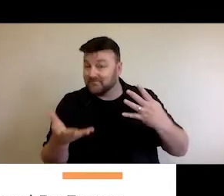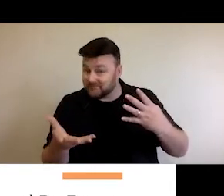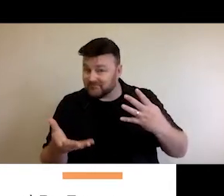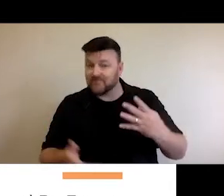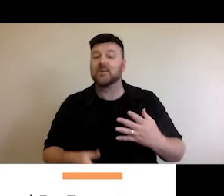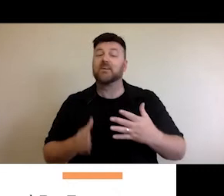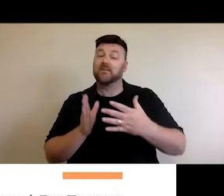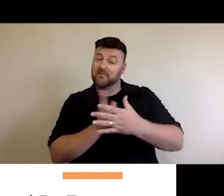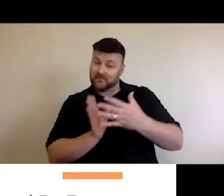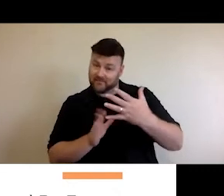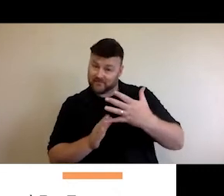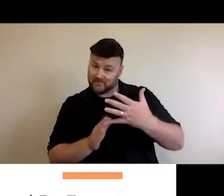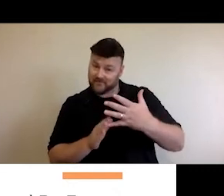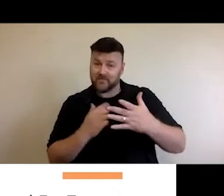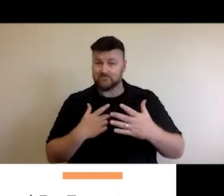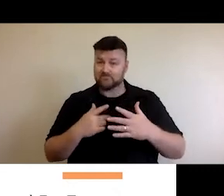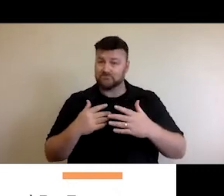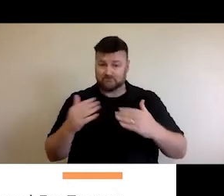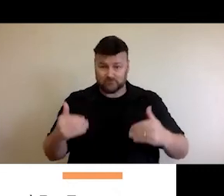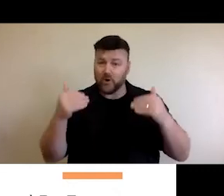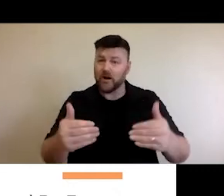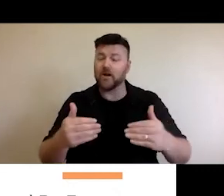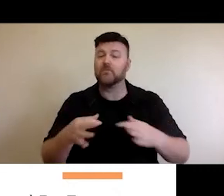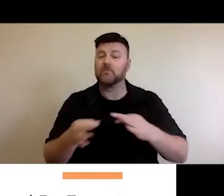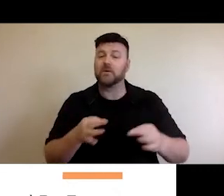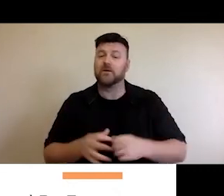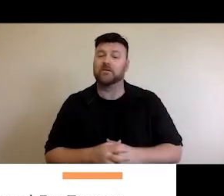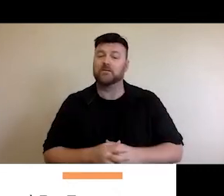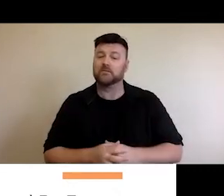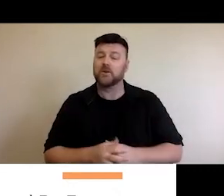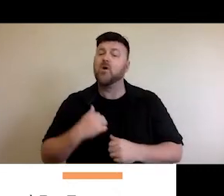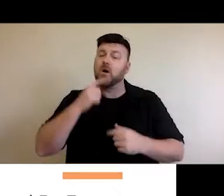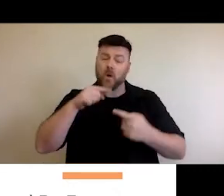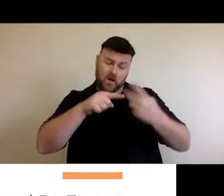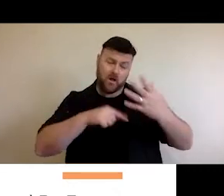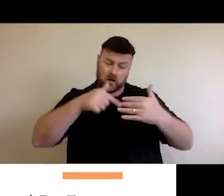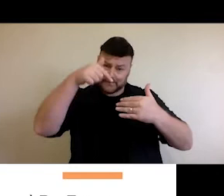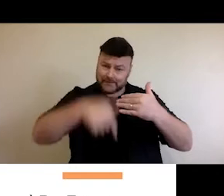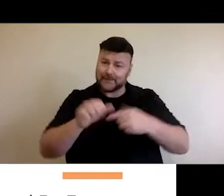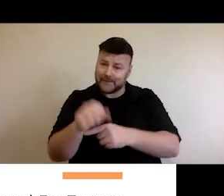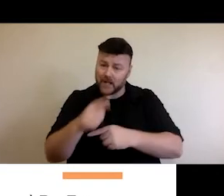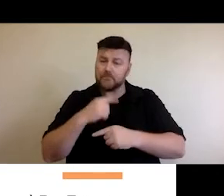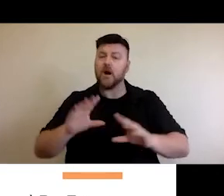We'll talk about this further on but, to pause on this for a moment - what organisations and people and leaders